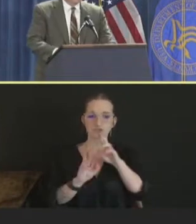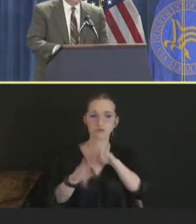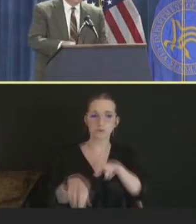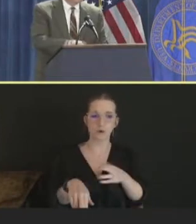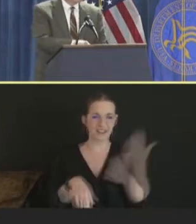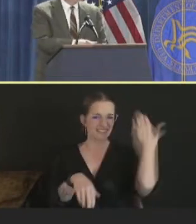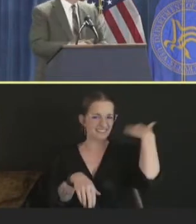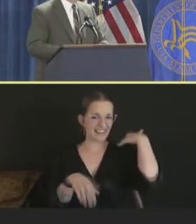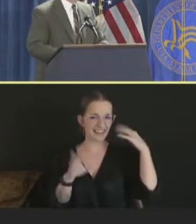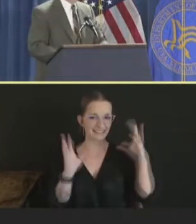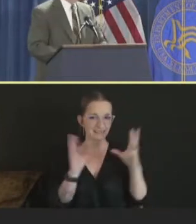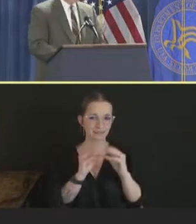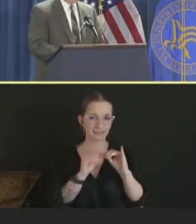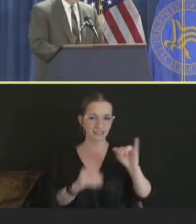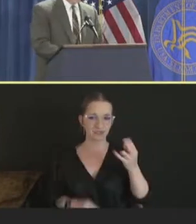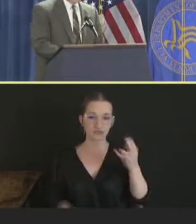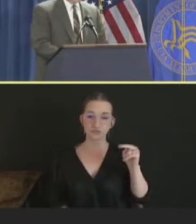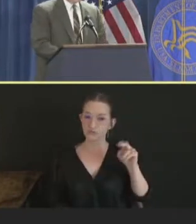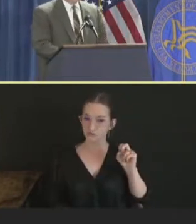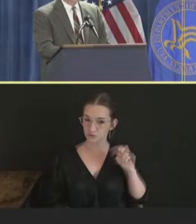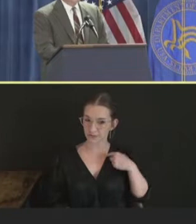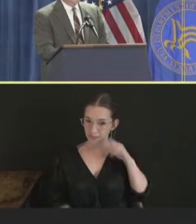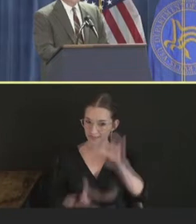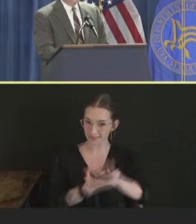June, I believe.